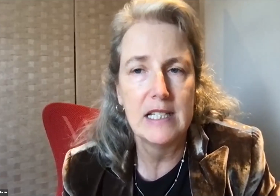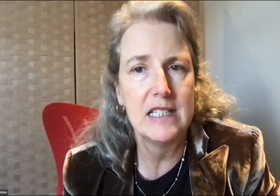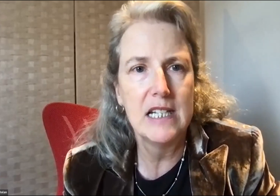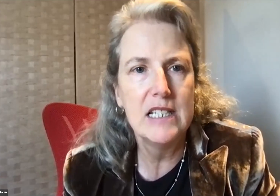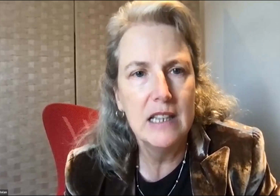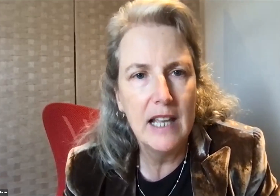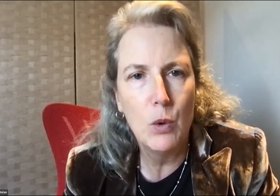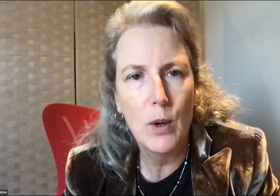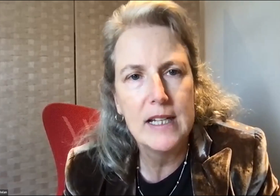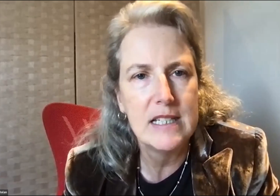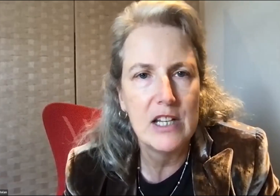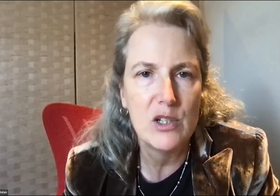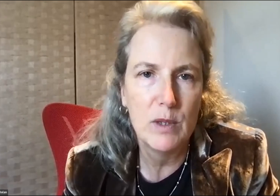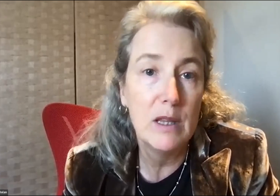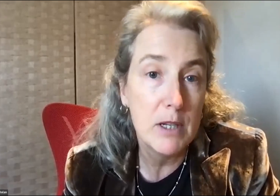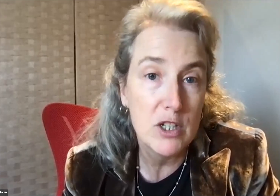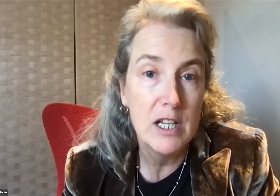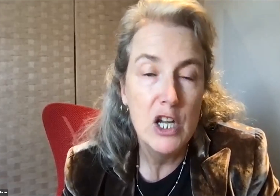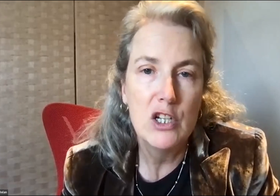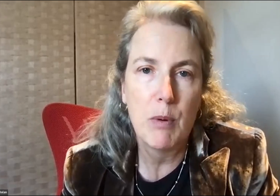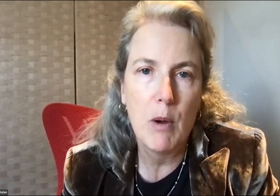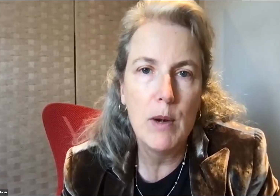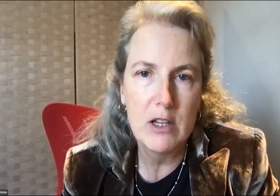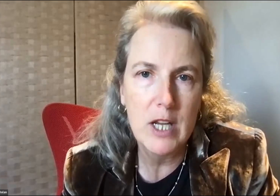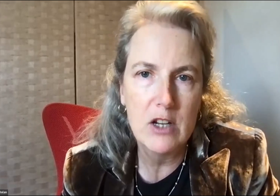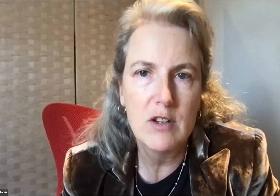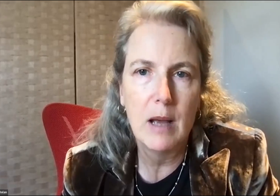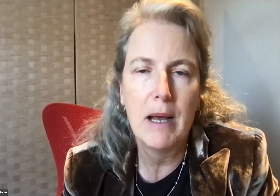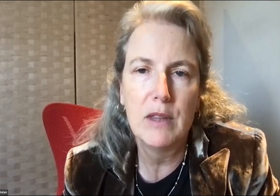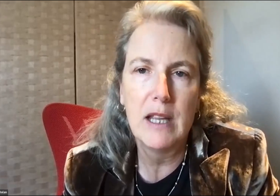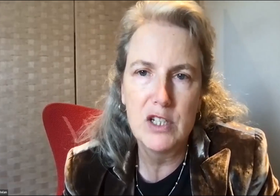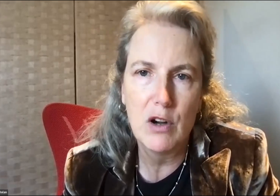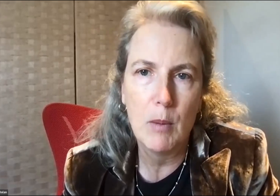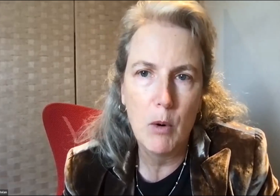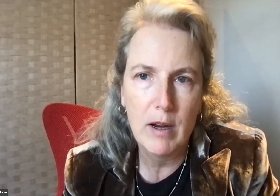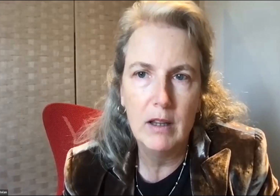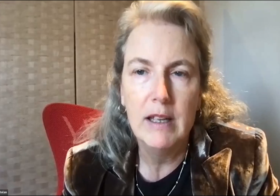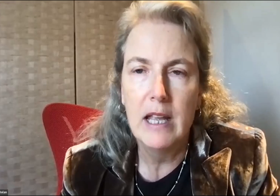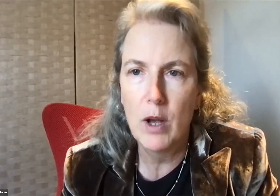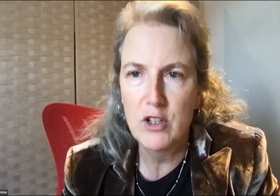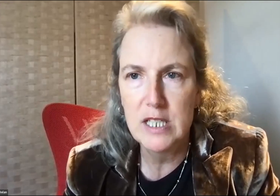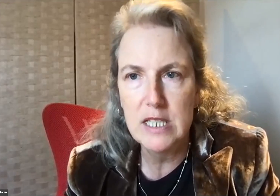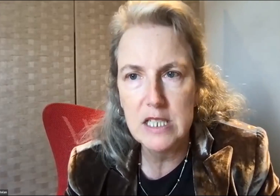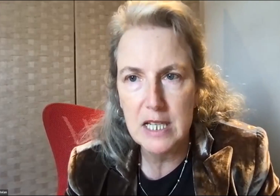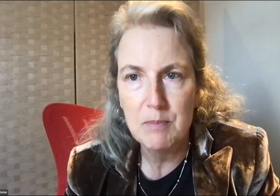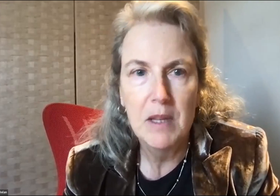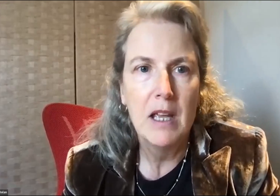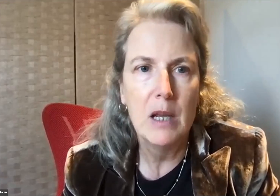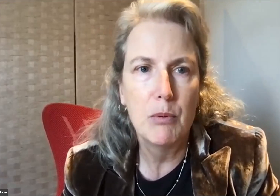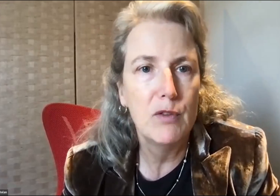It is a citizen-led organization, with the mission to promote education about the Fdr Memorial in Washington, Dc.